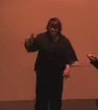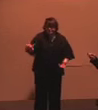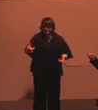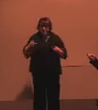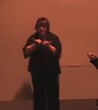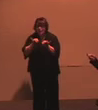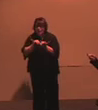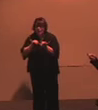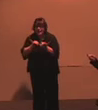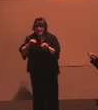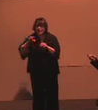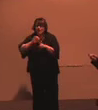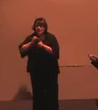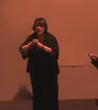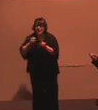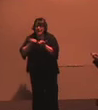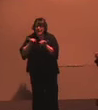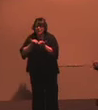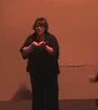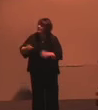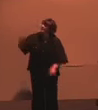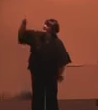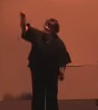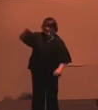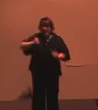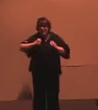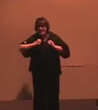and client.